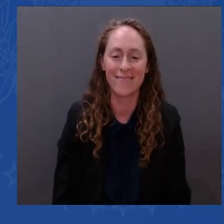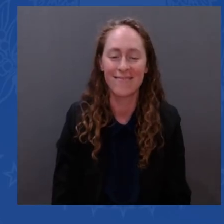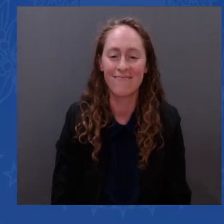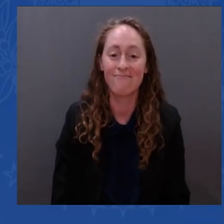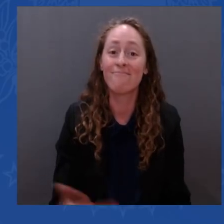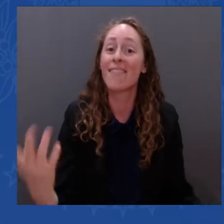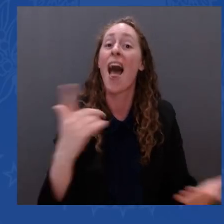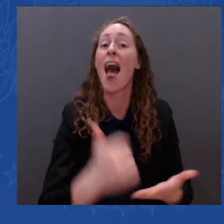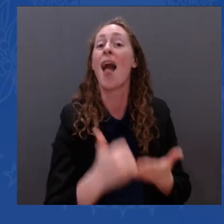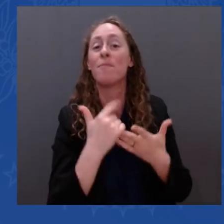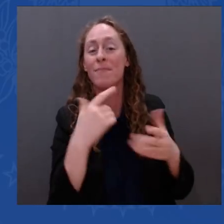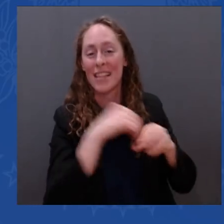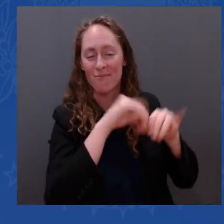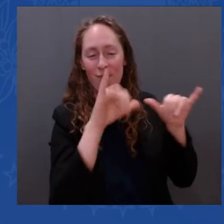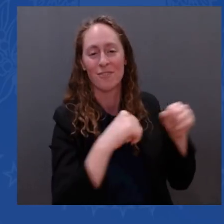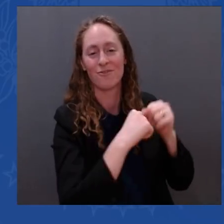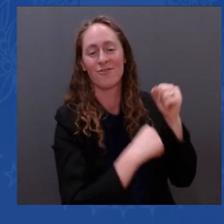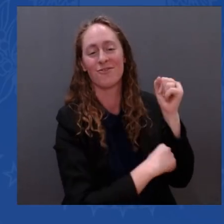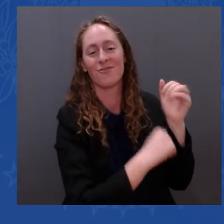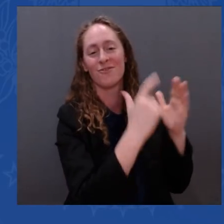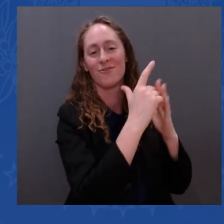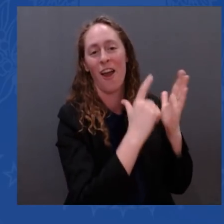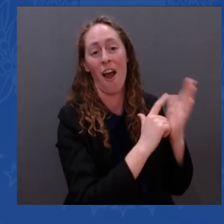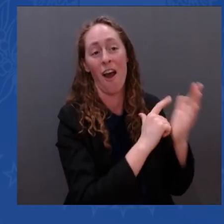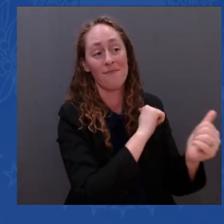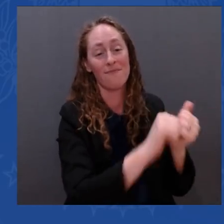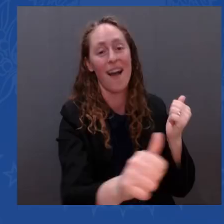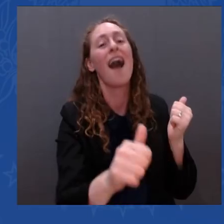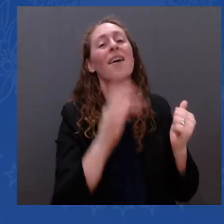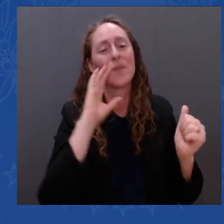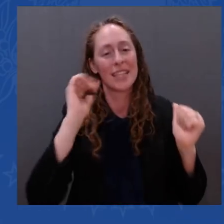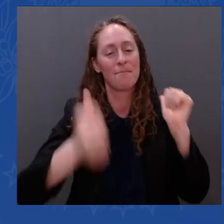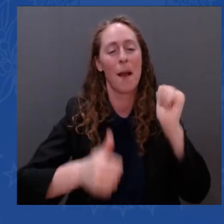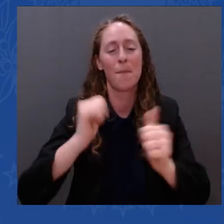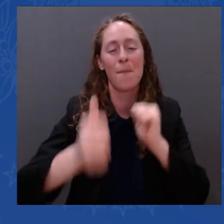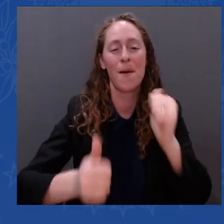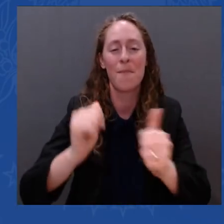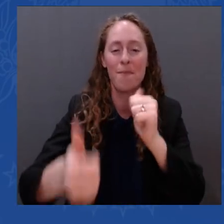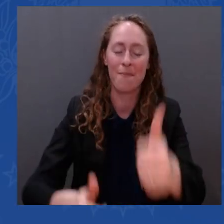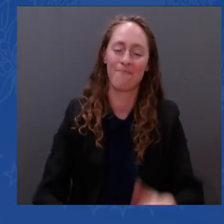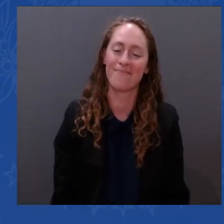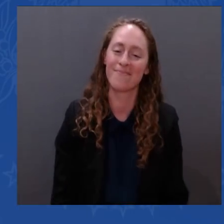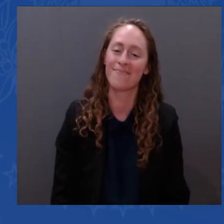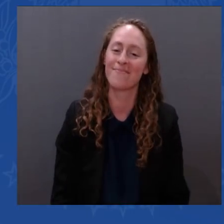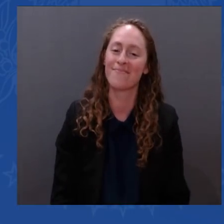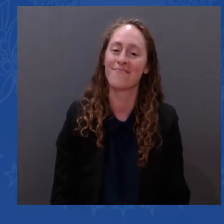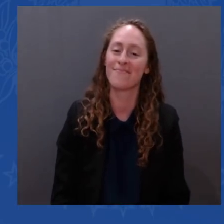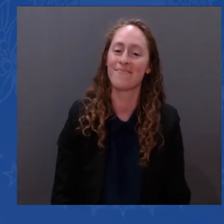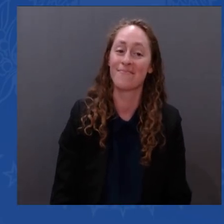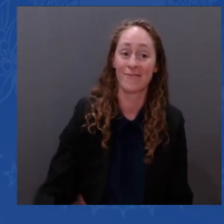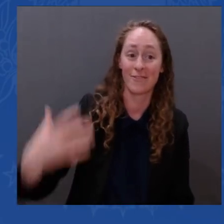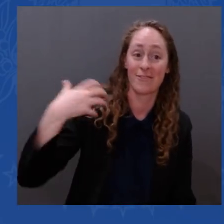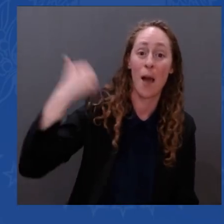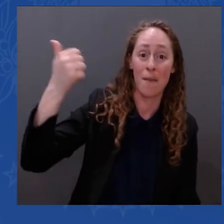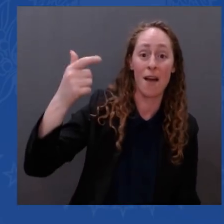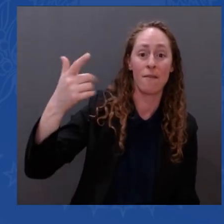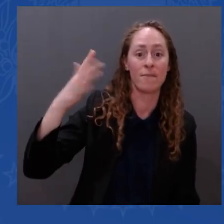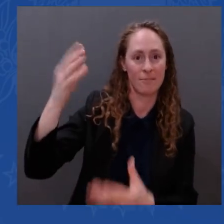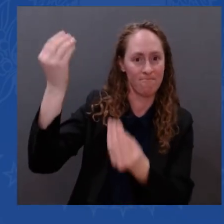that they're also going to be investing in battery techno- -- in charging stations as well. My administration -- and, by the way,